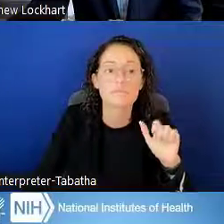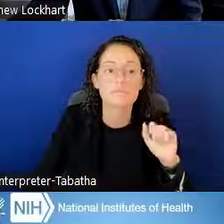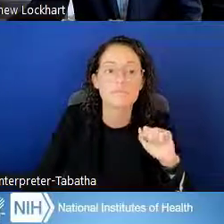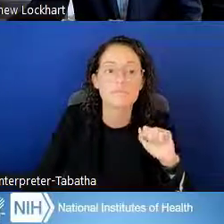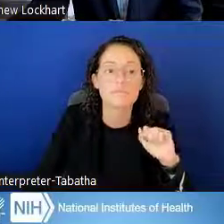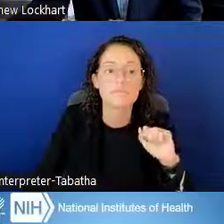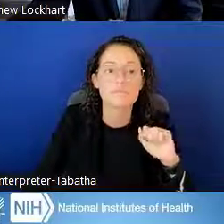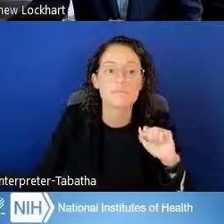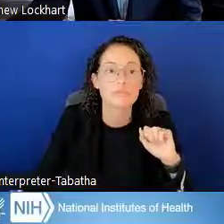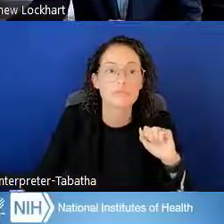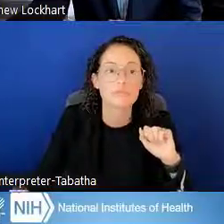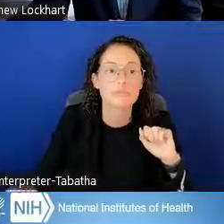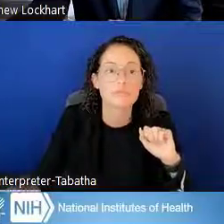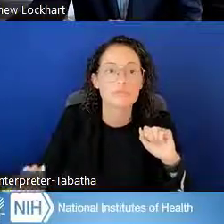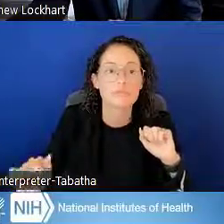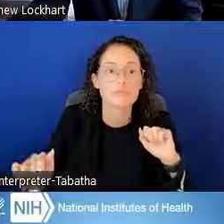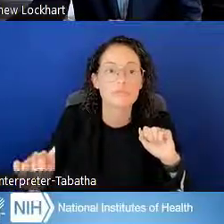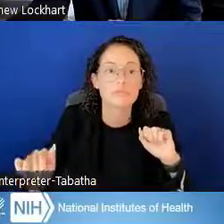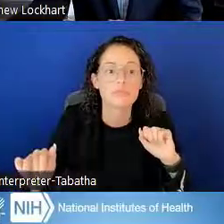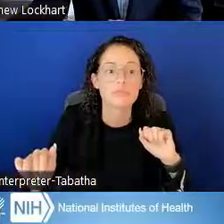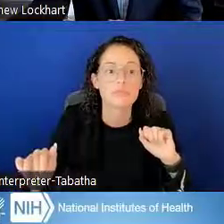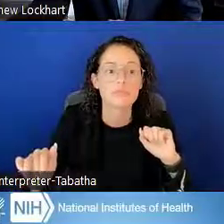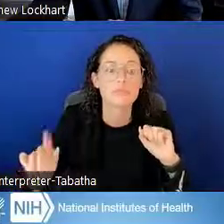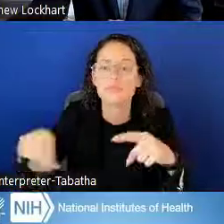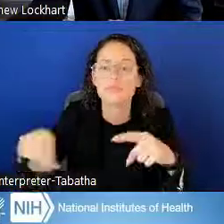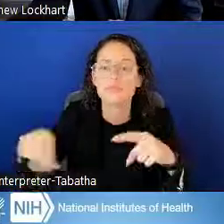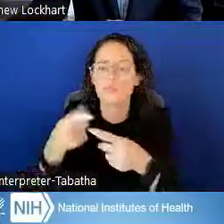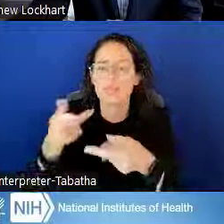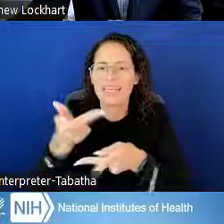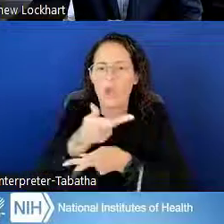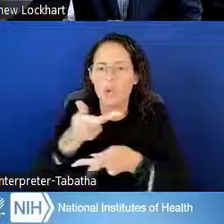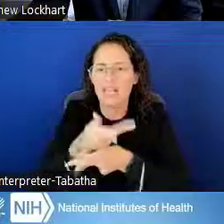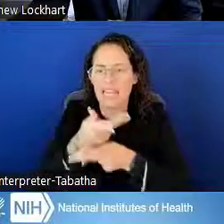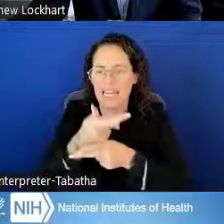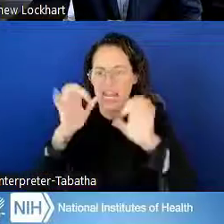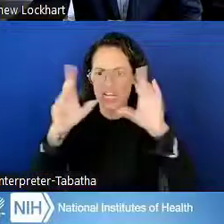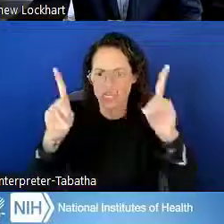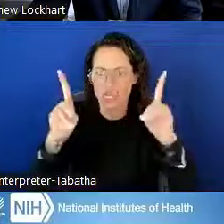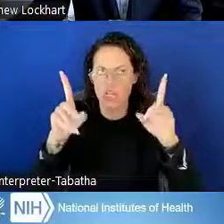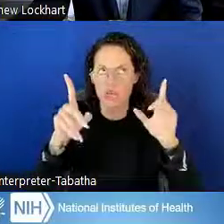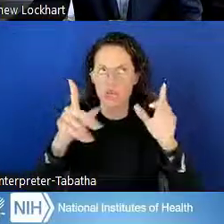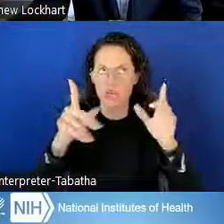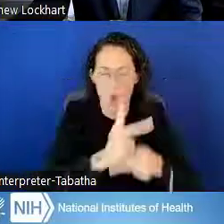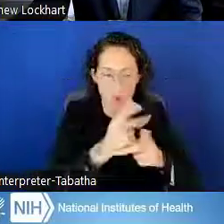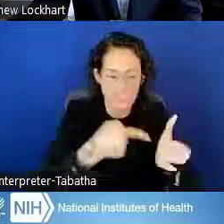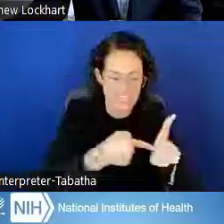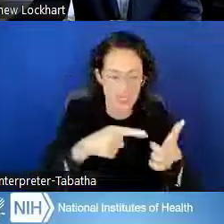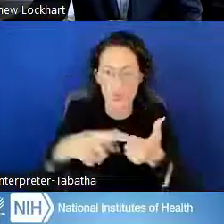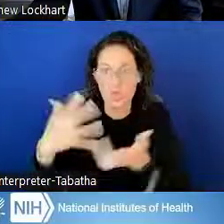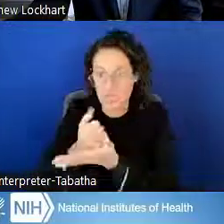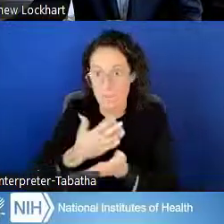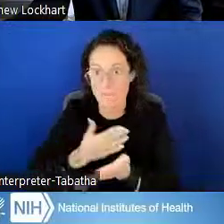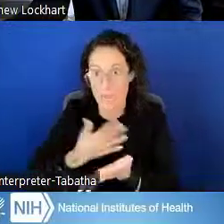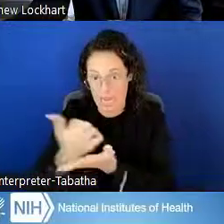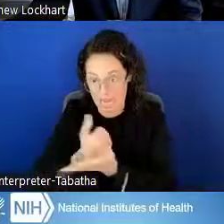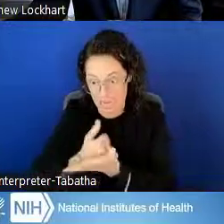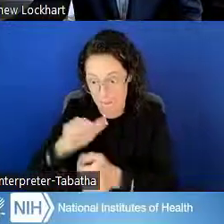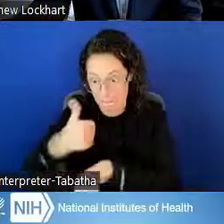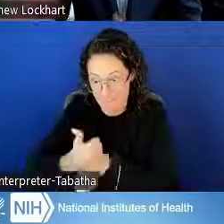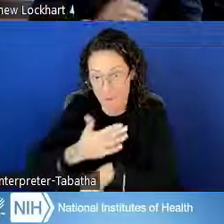So it says, "When calculating our educational loan debt-to-income ratio, is my income based on my personal post-doc income